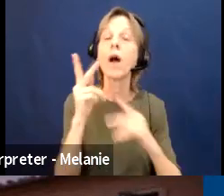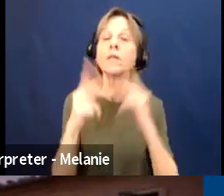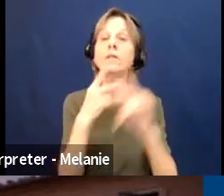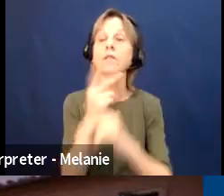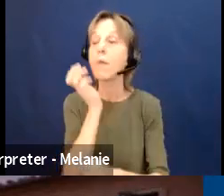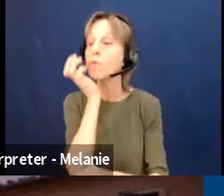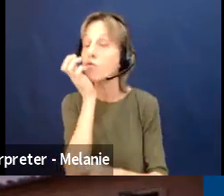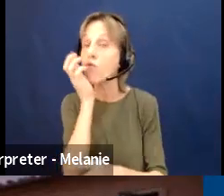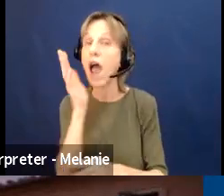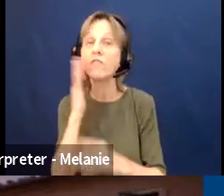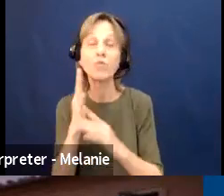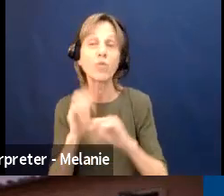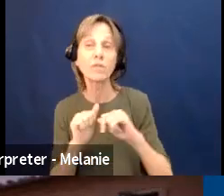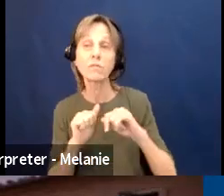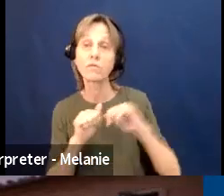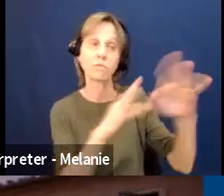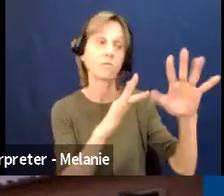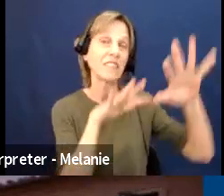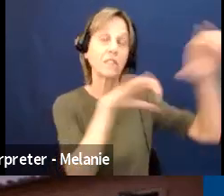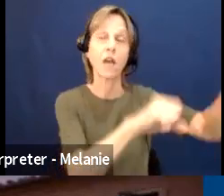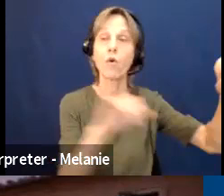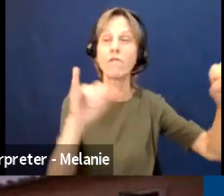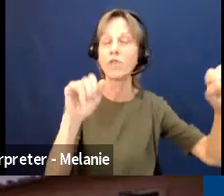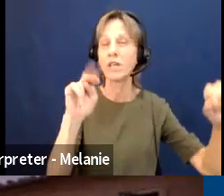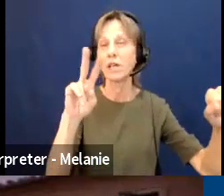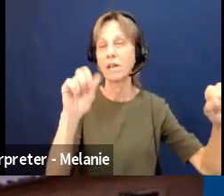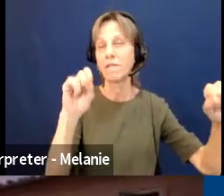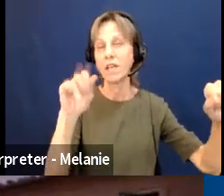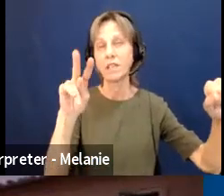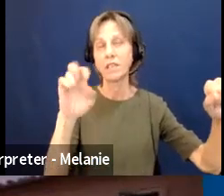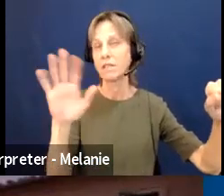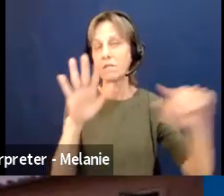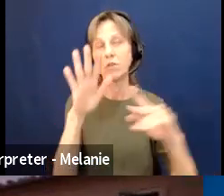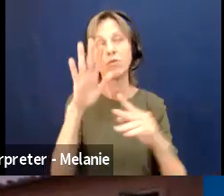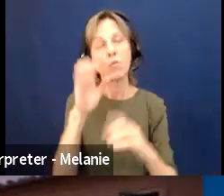for you know in that mountainous area you want to try and keep to those native grasses so you can do